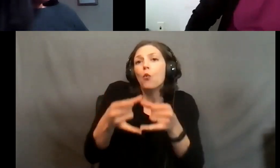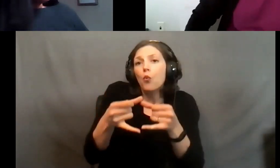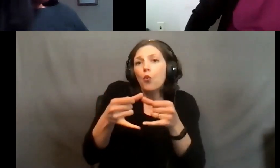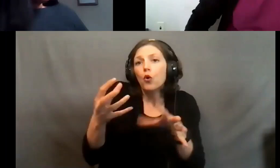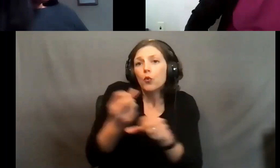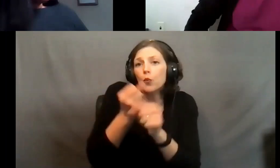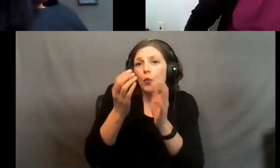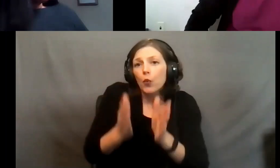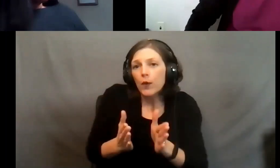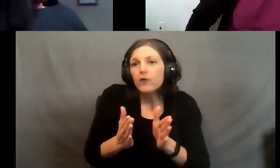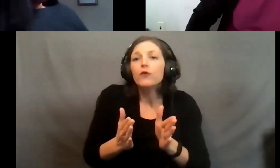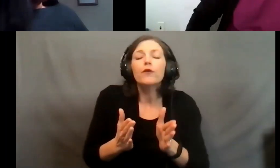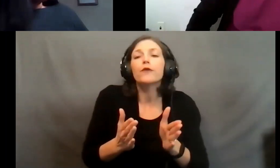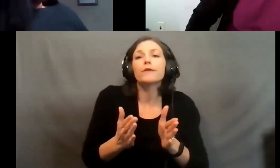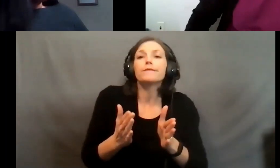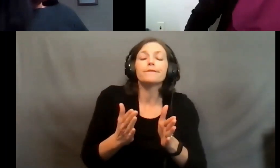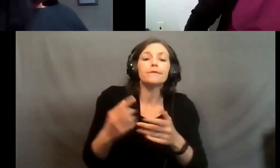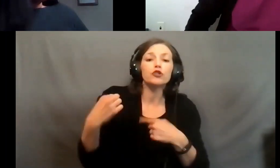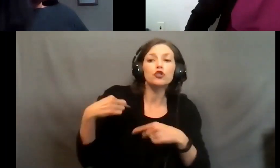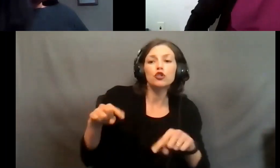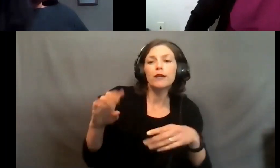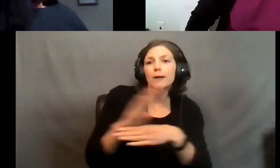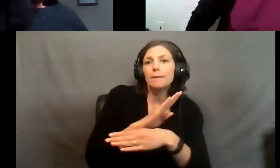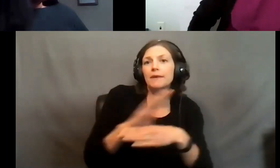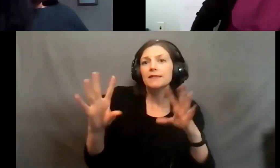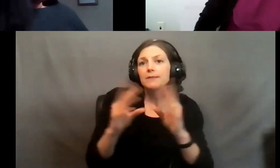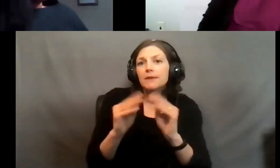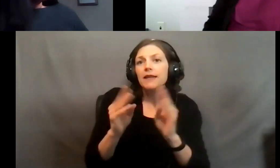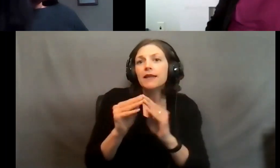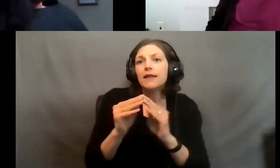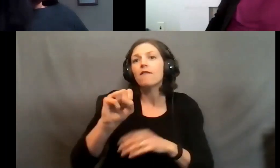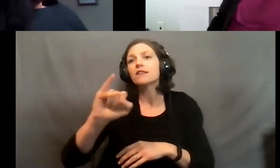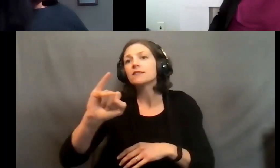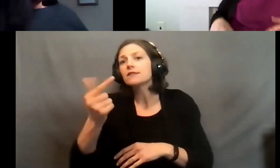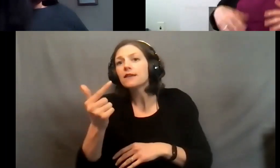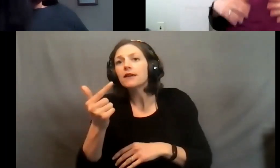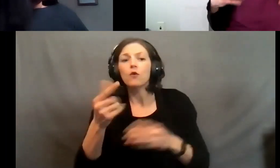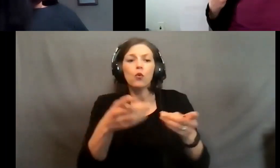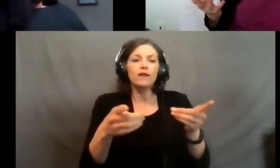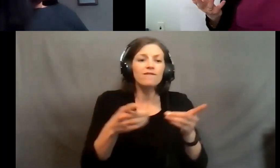at a business meeting of a 13:14:03 SAG or a division essentially